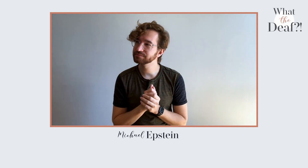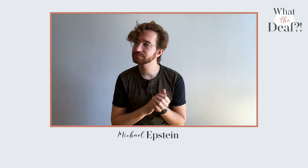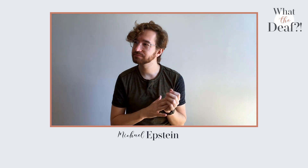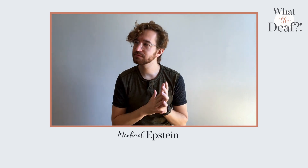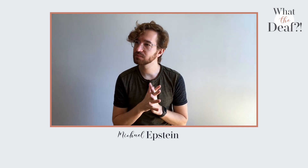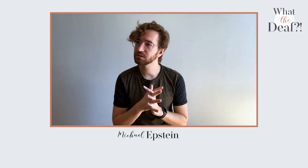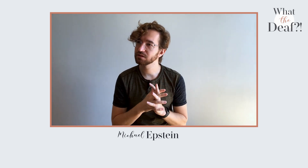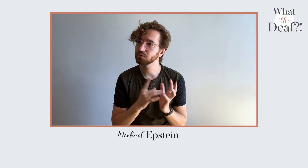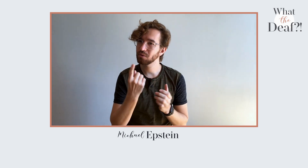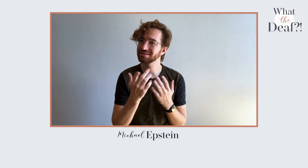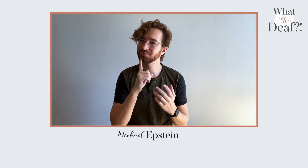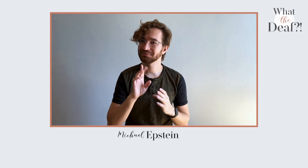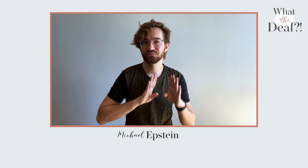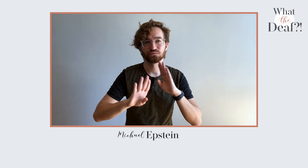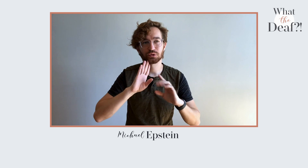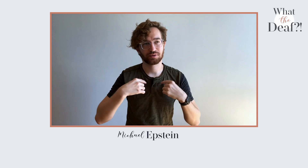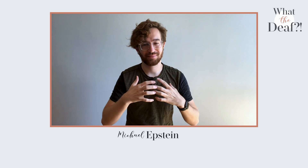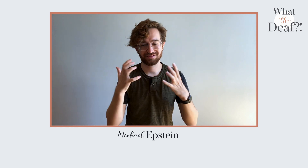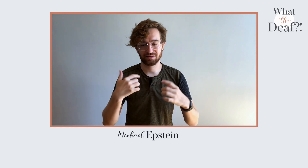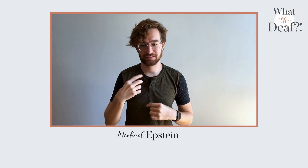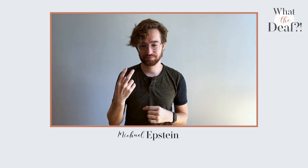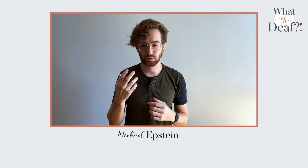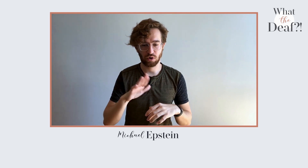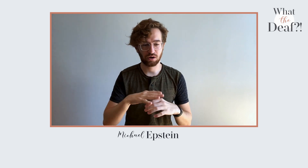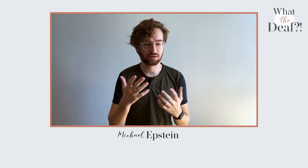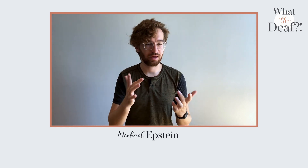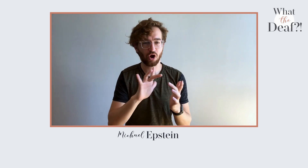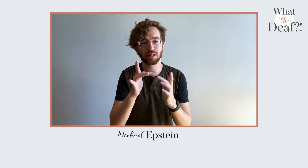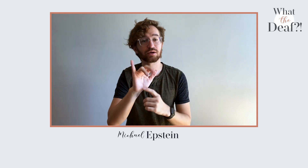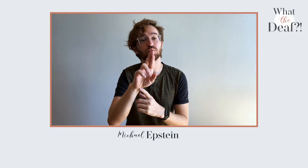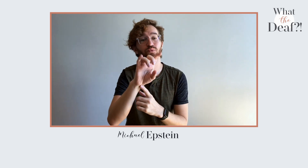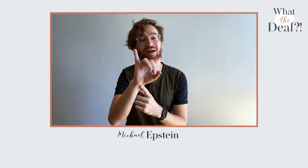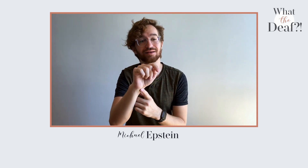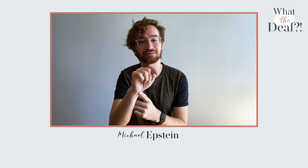And also one thing that honestly frustrates me a lot is Reddit.